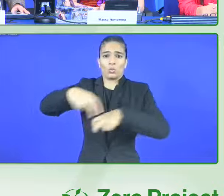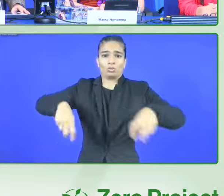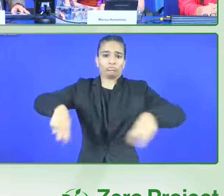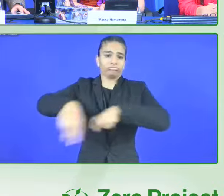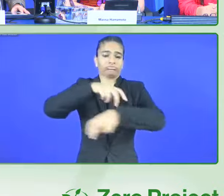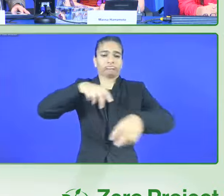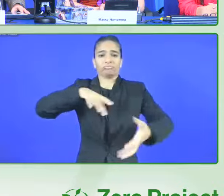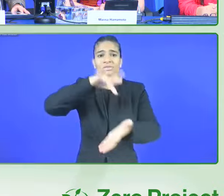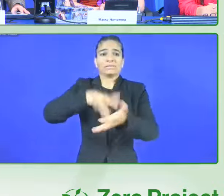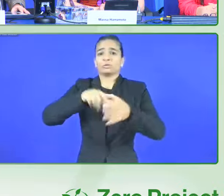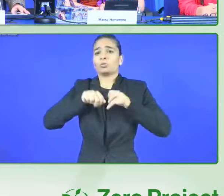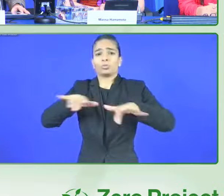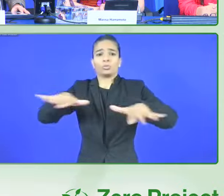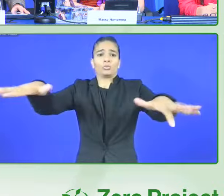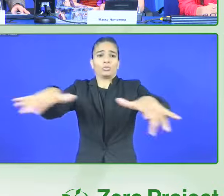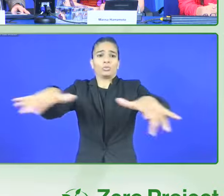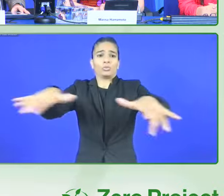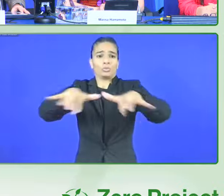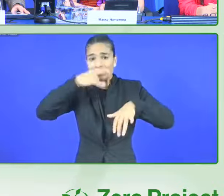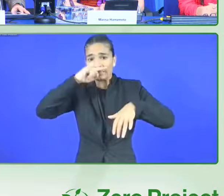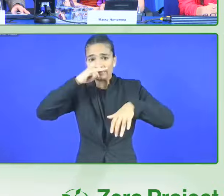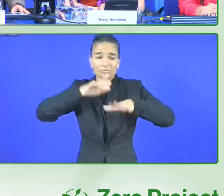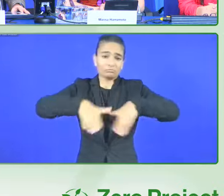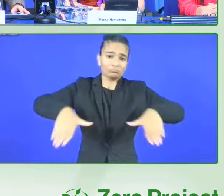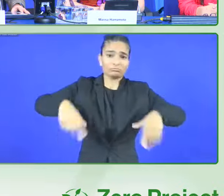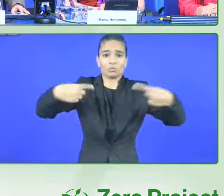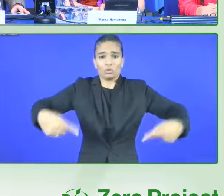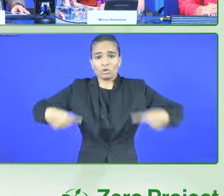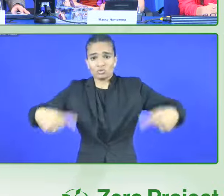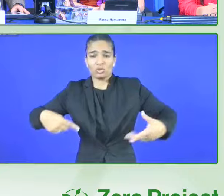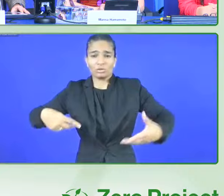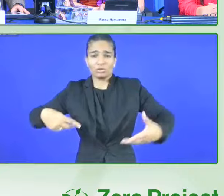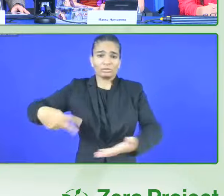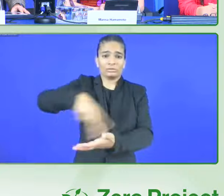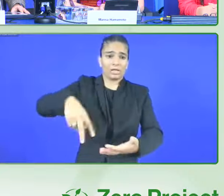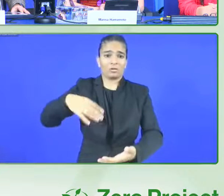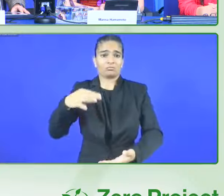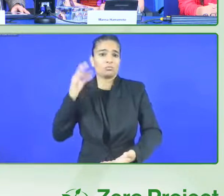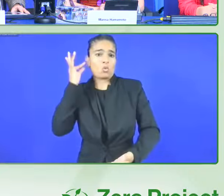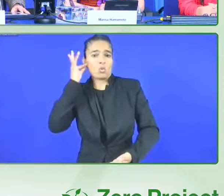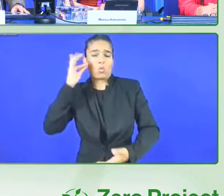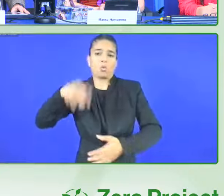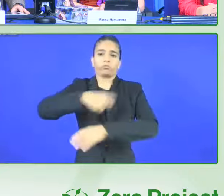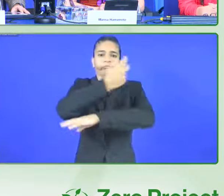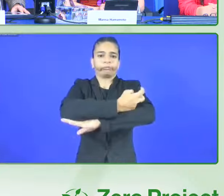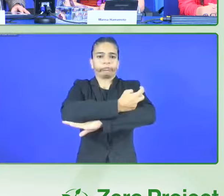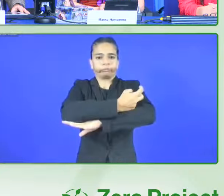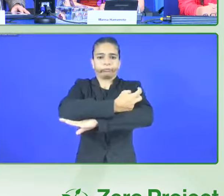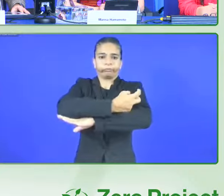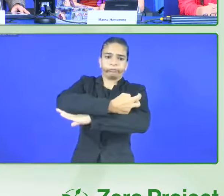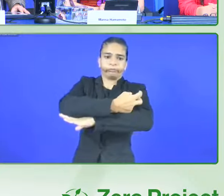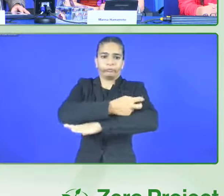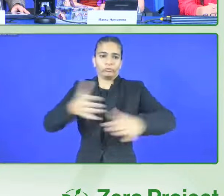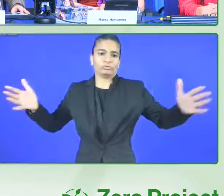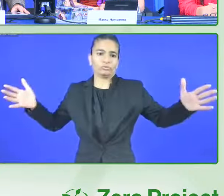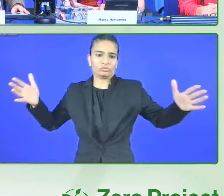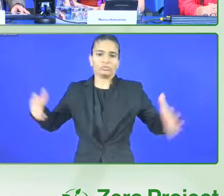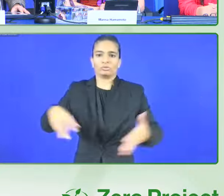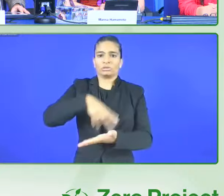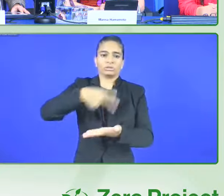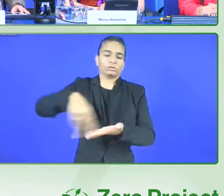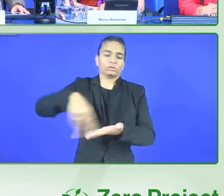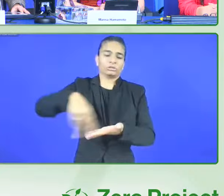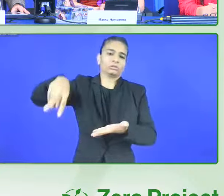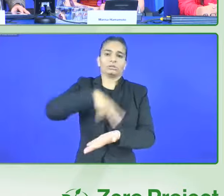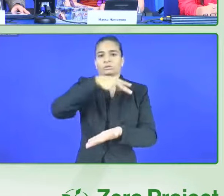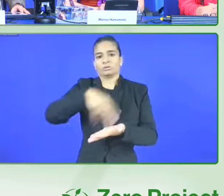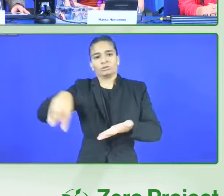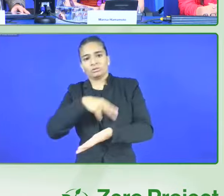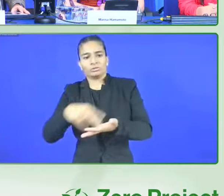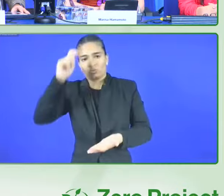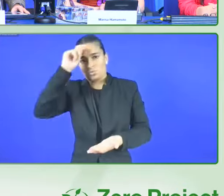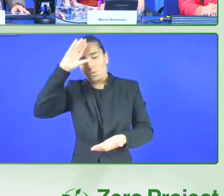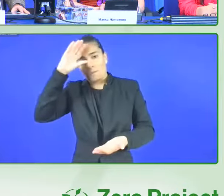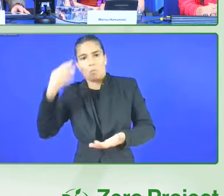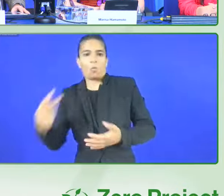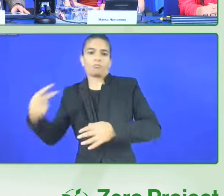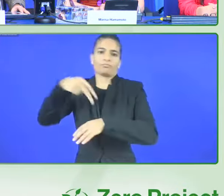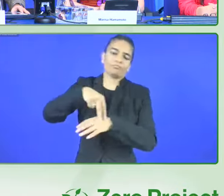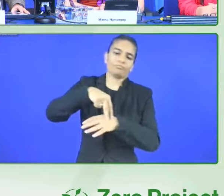Professional dance company, educating youth about disability in mainstream schools.